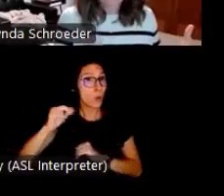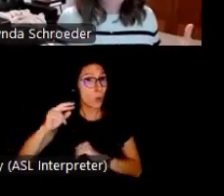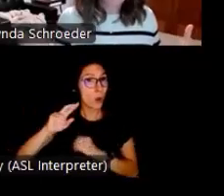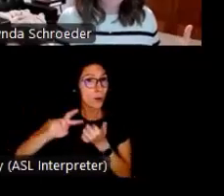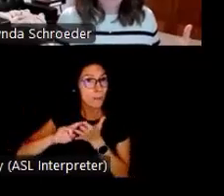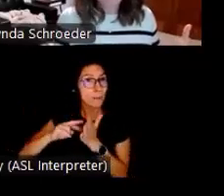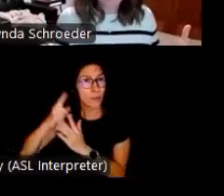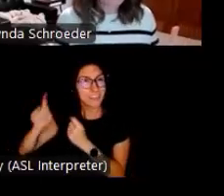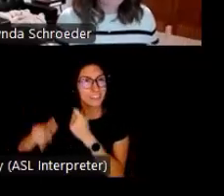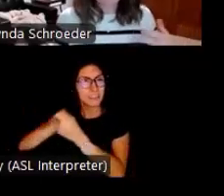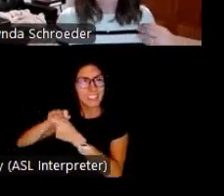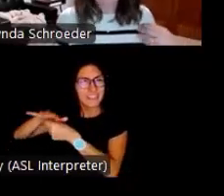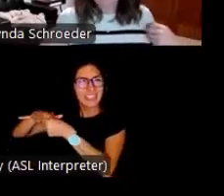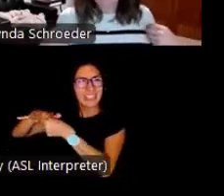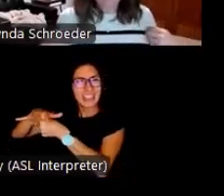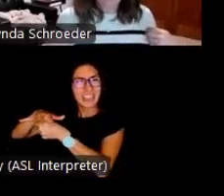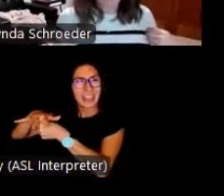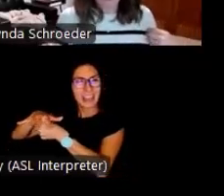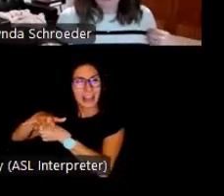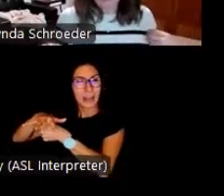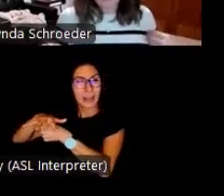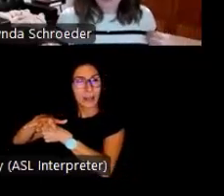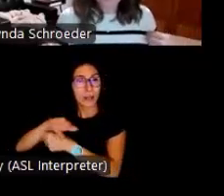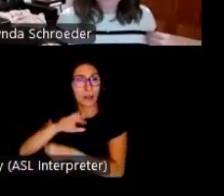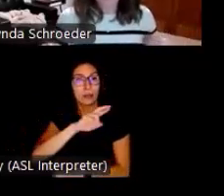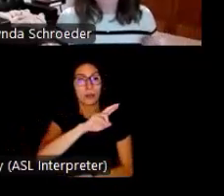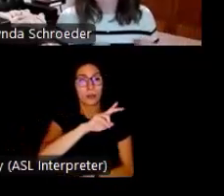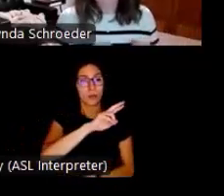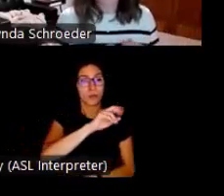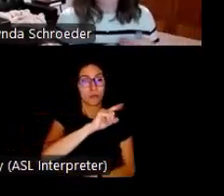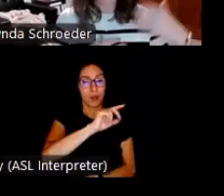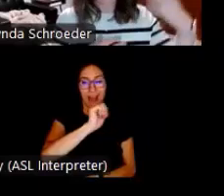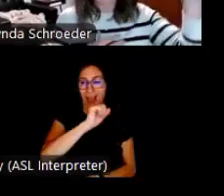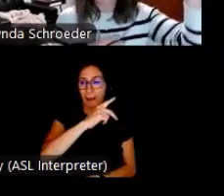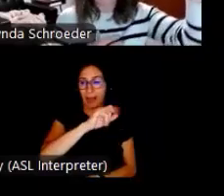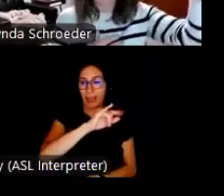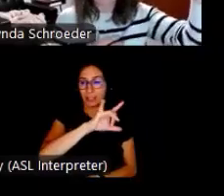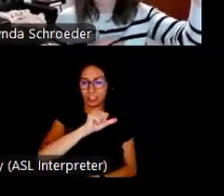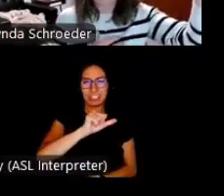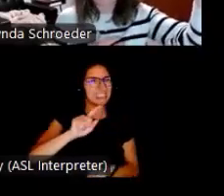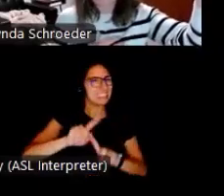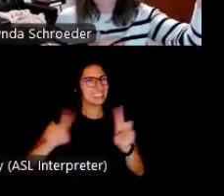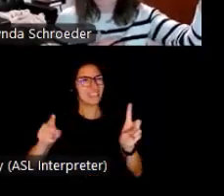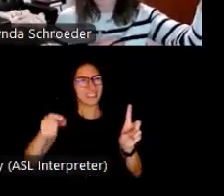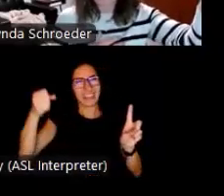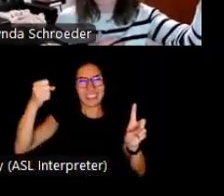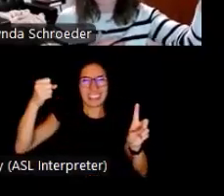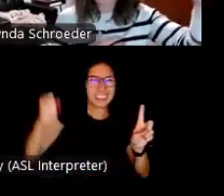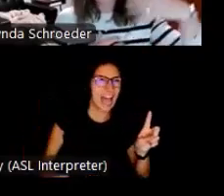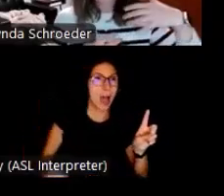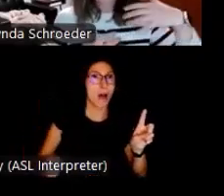Rural Appalachia is very different than the rural South, which is very different than the upper rural Midwest.